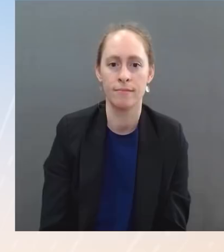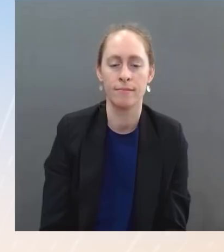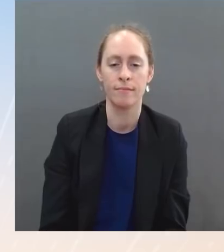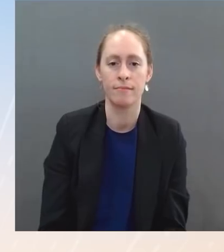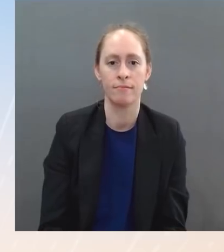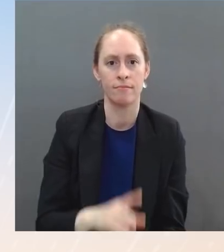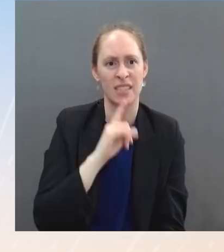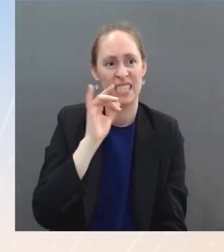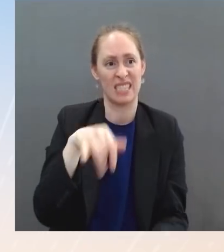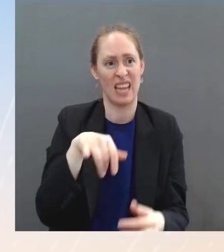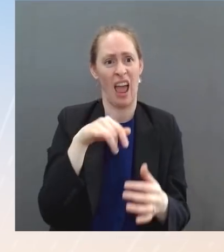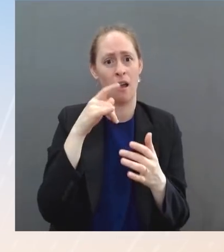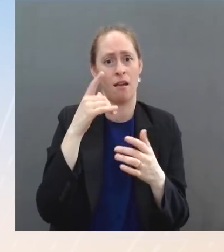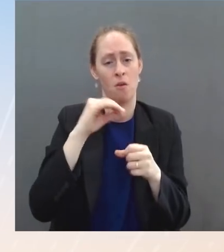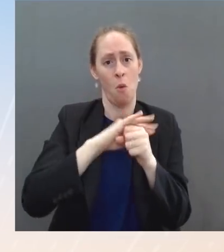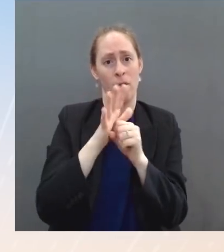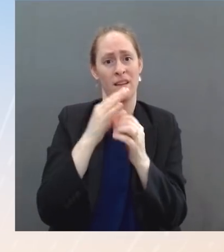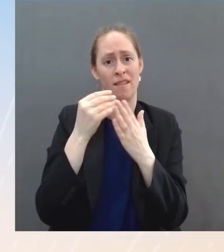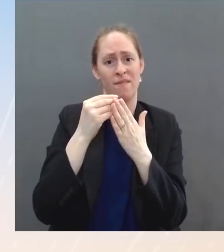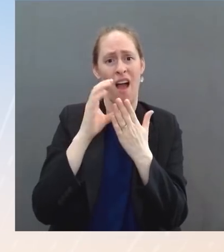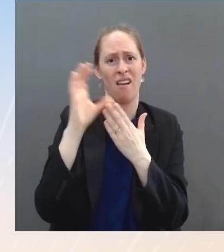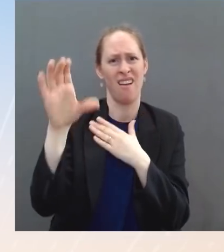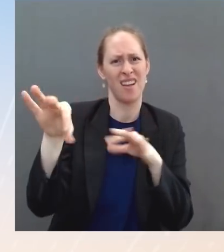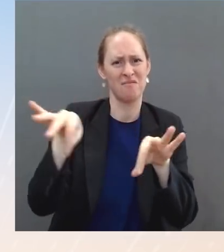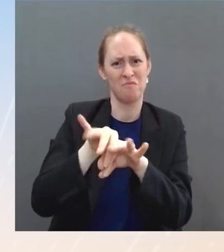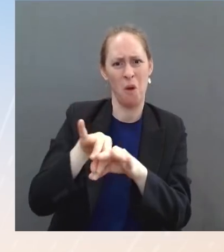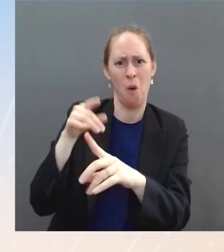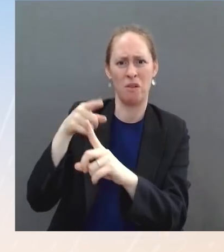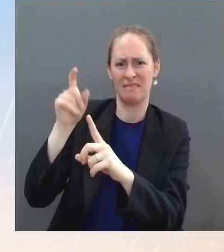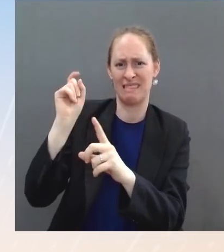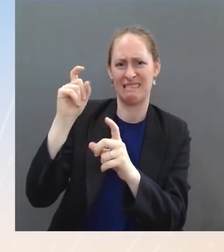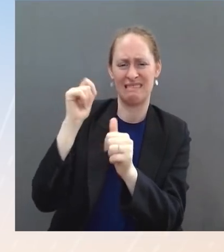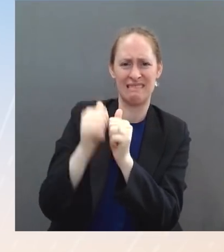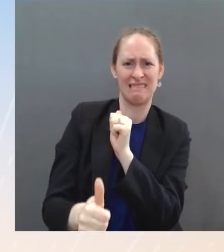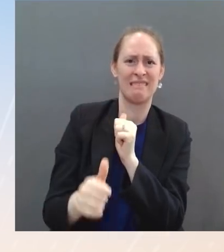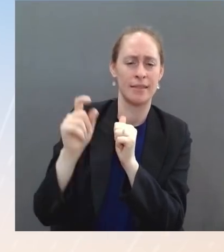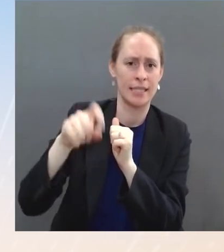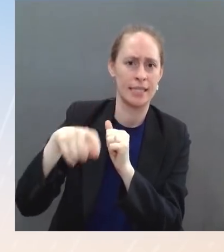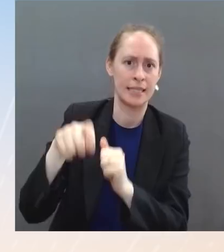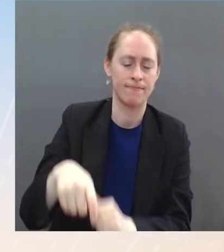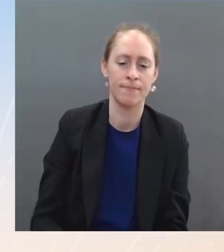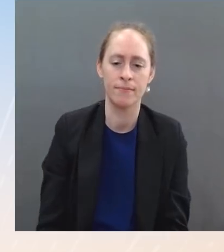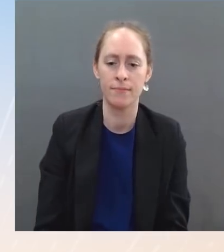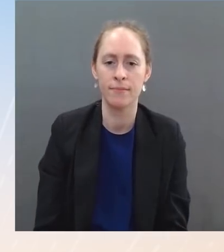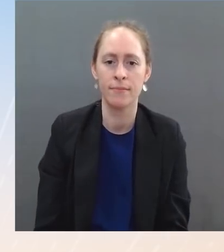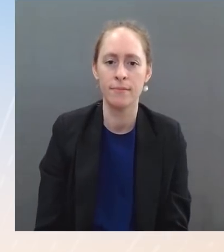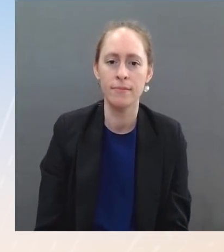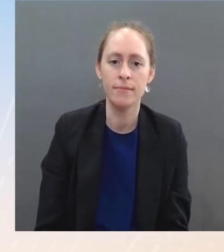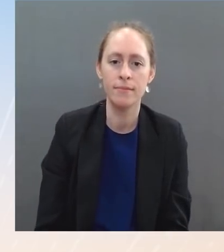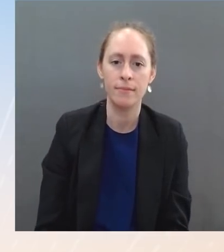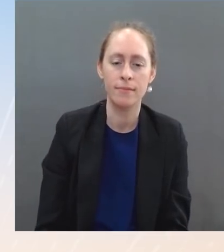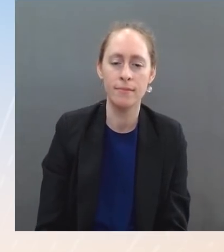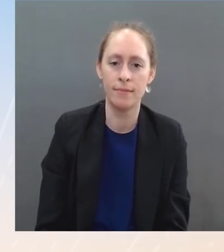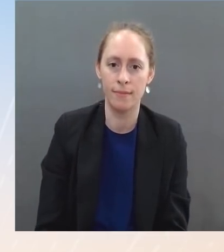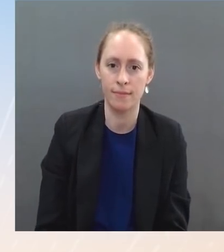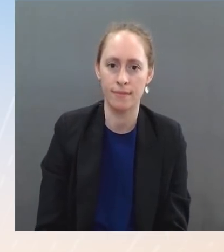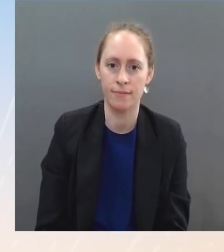to get this funding through and the fact that we are already at a point where we have had to halt,